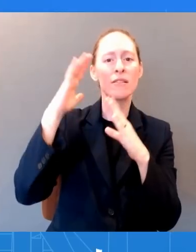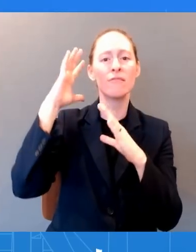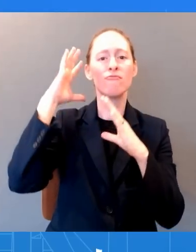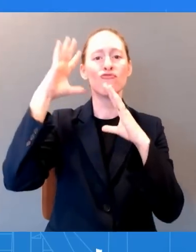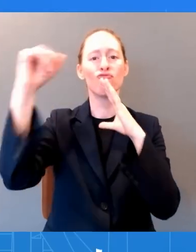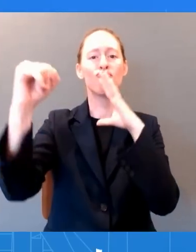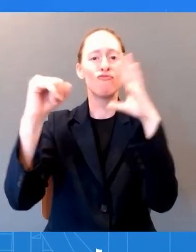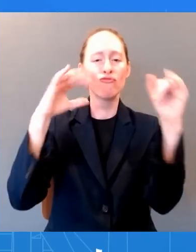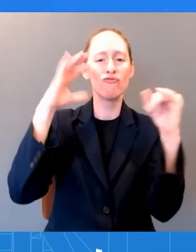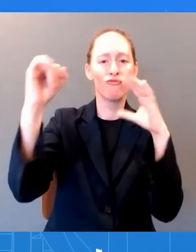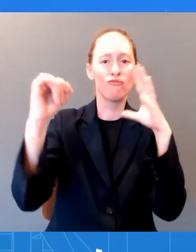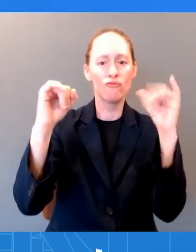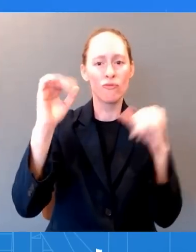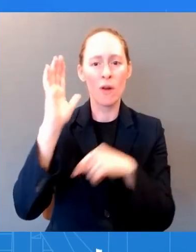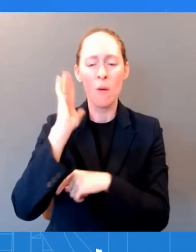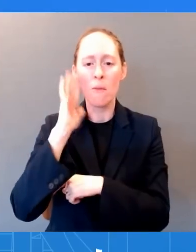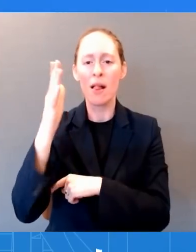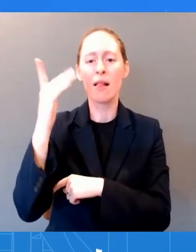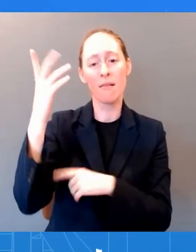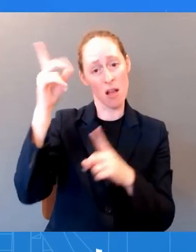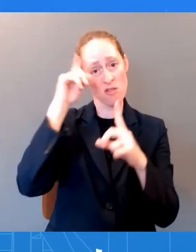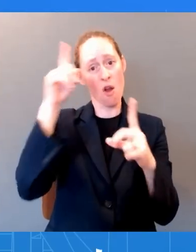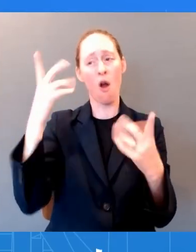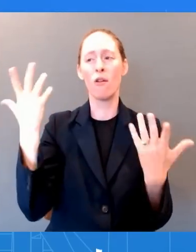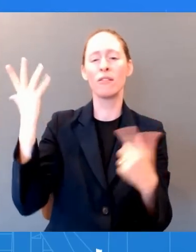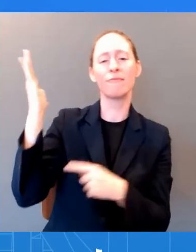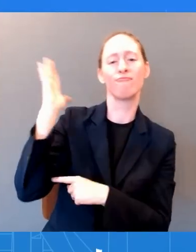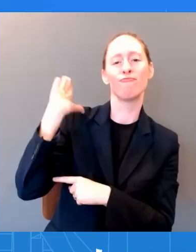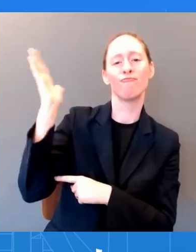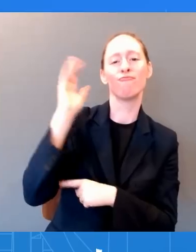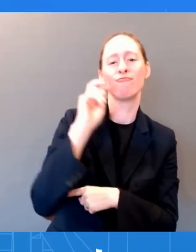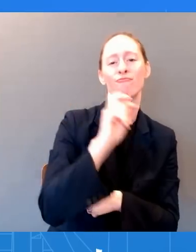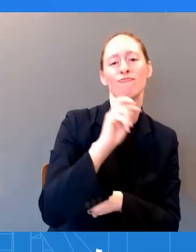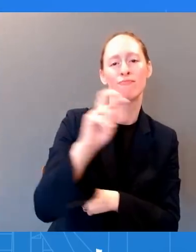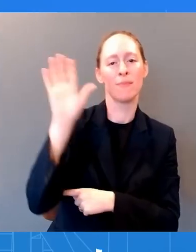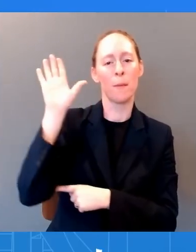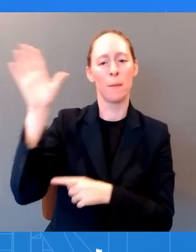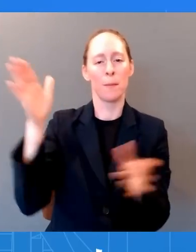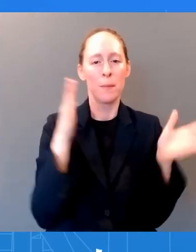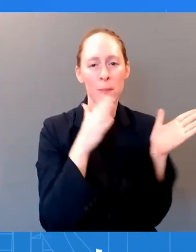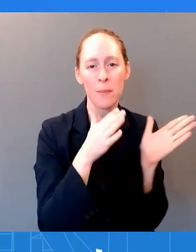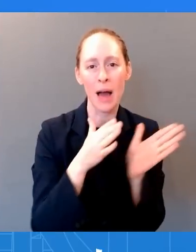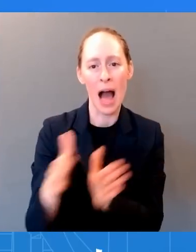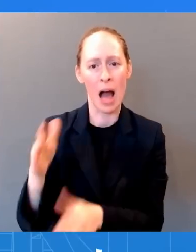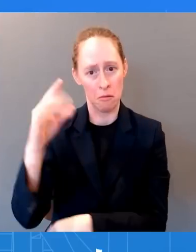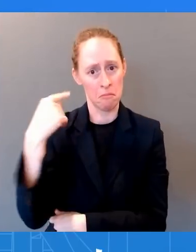his accomplishments and the like. Are we going to see him actually, as we approach the midterms, stumping for individual candidates?